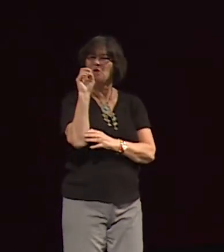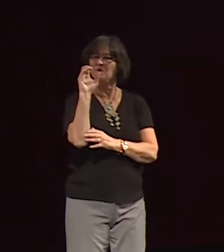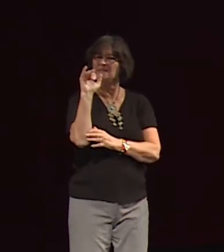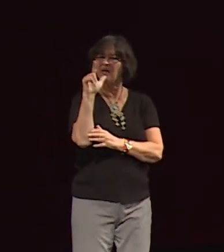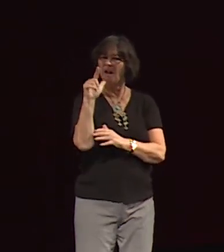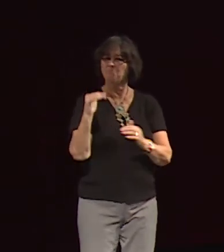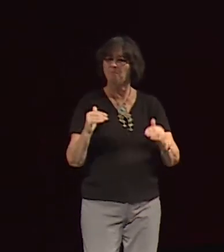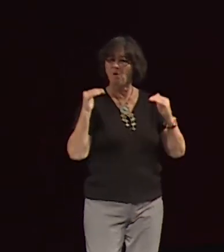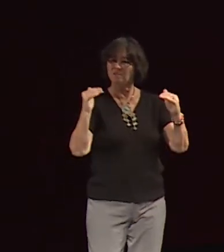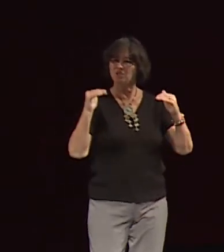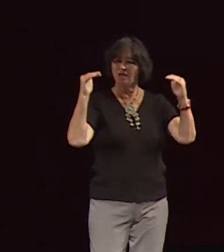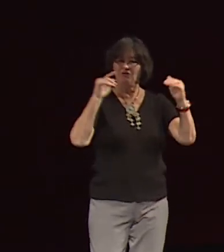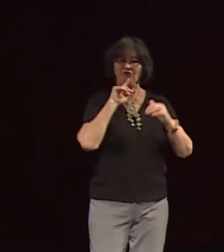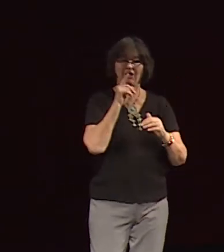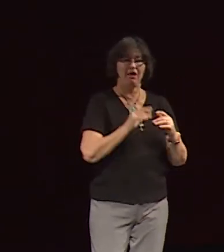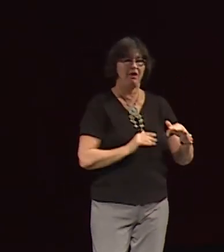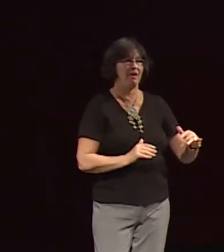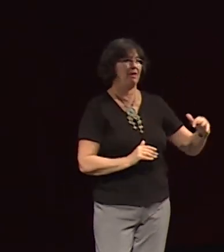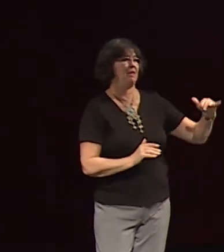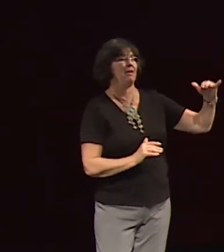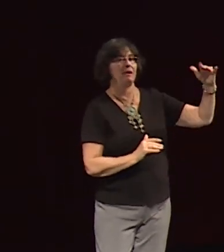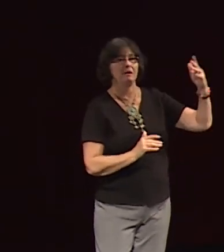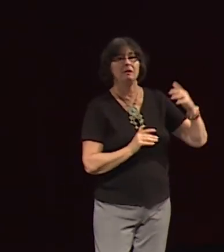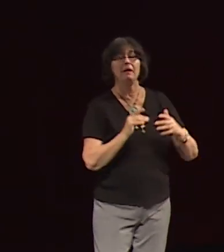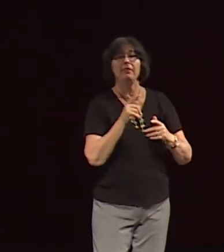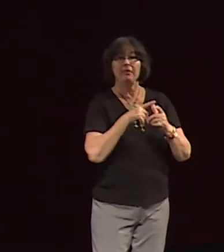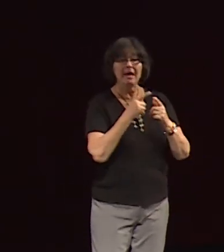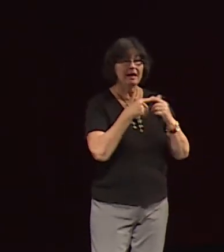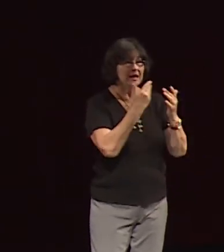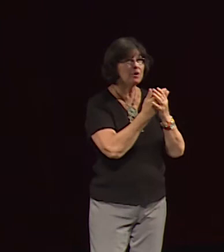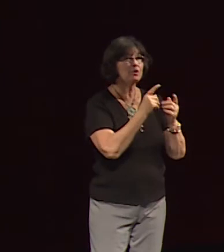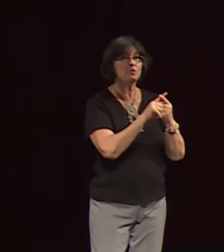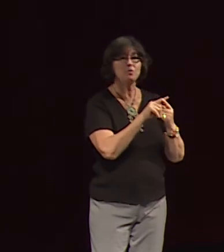because they did not have access to resources that they needed,